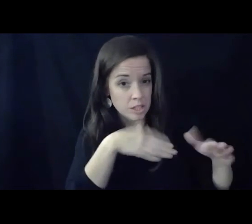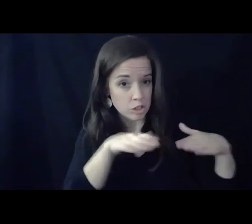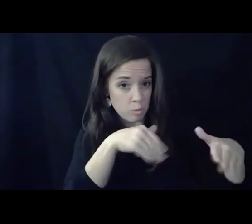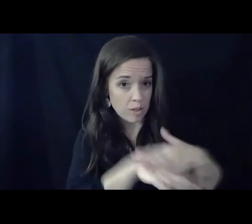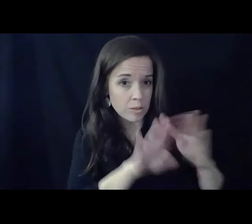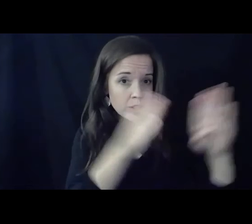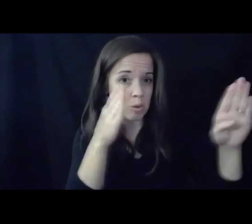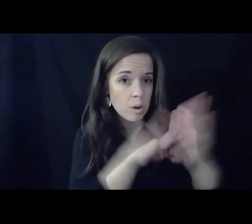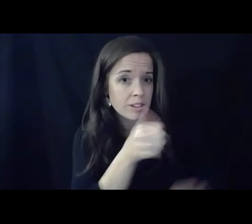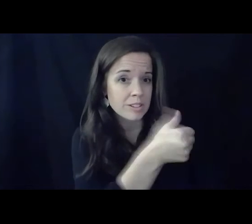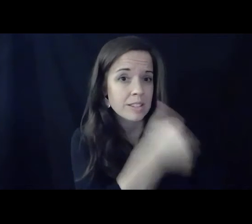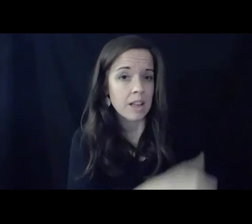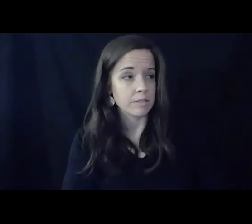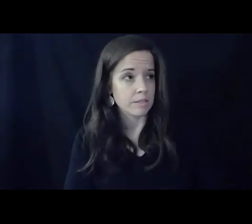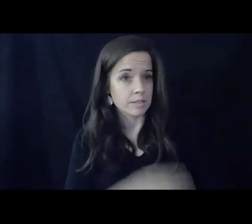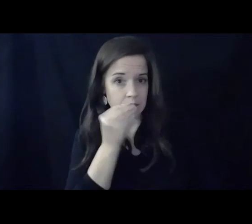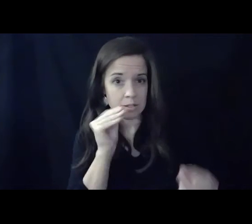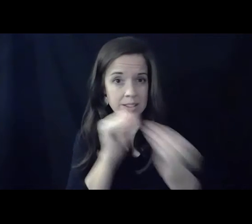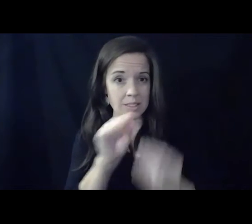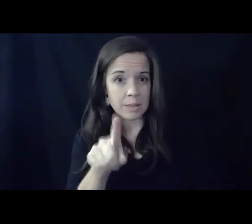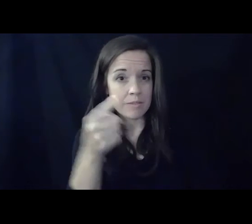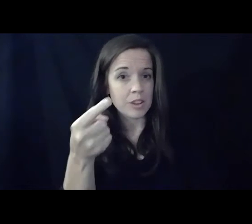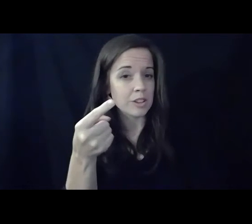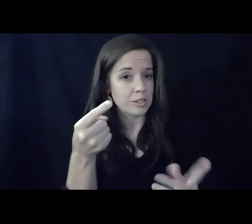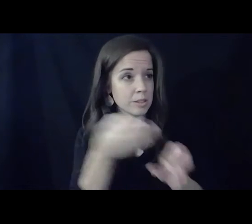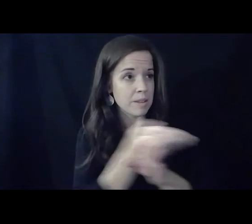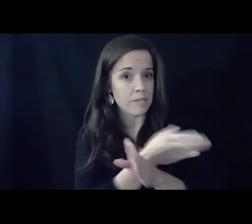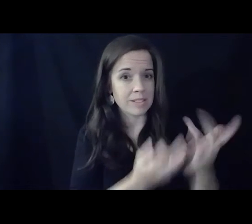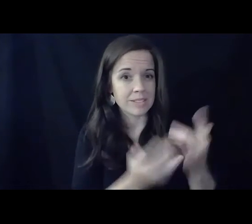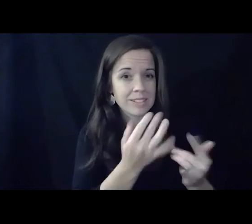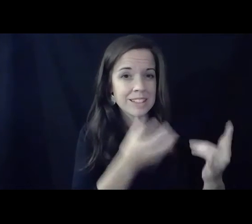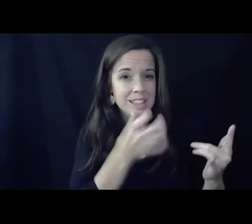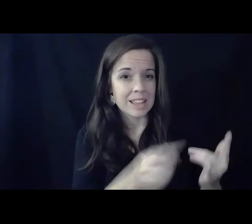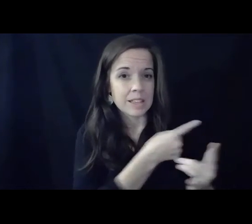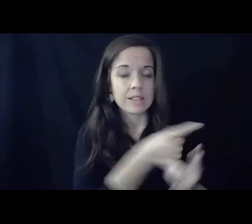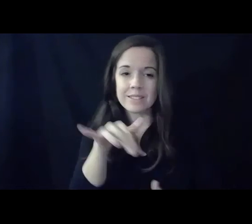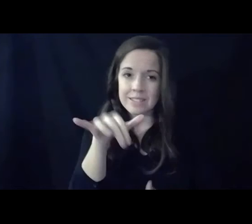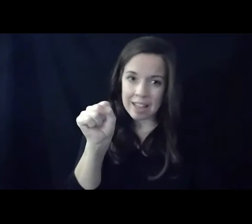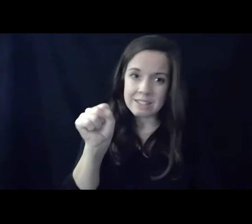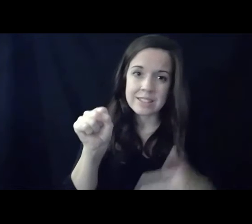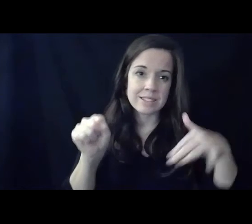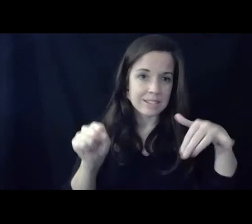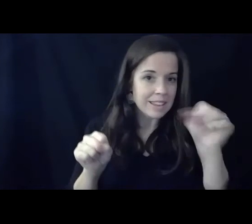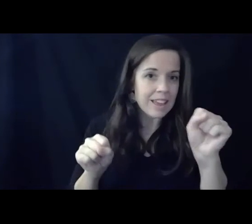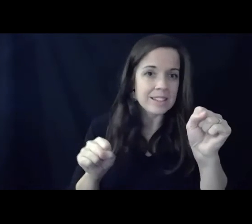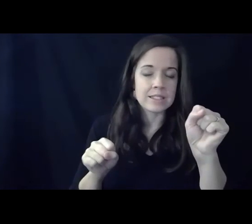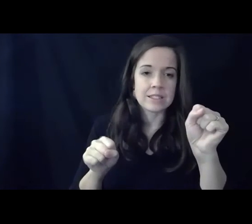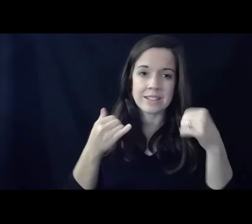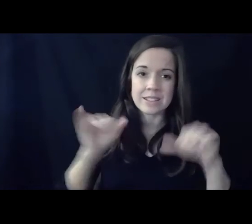Did you kiss them first besides the bonfire’s unhusked heat? Yes, yes. Still drunk, I crawled to your palm